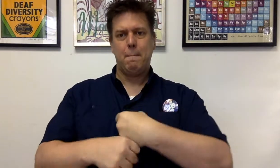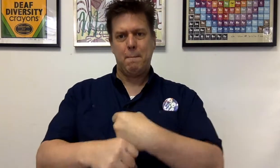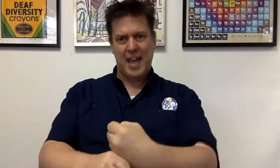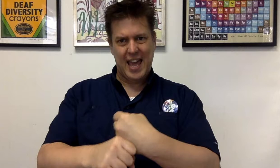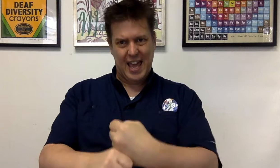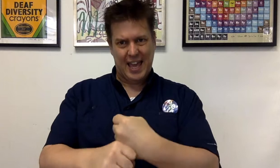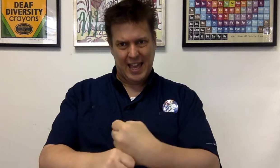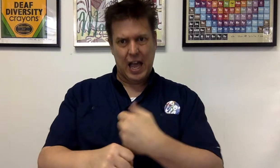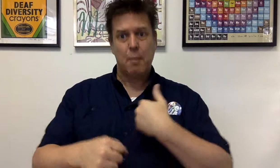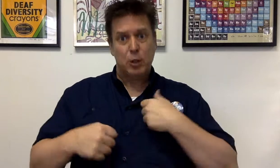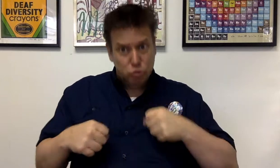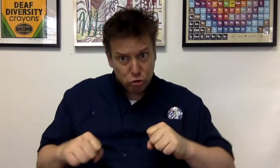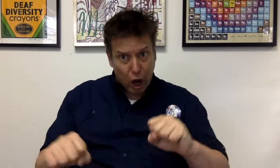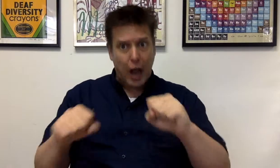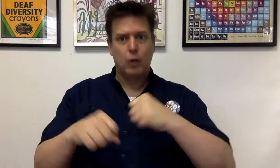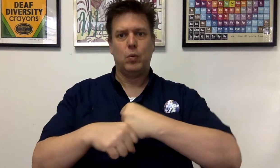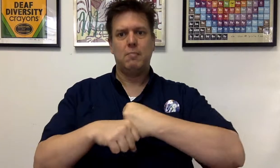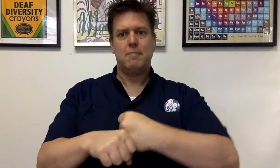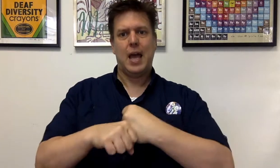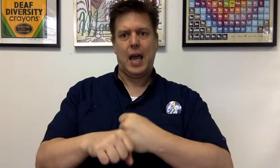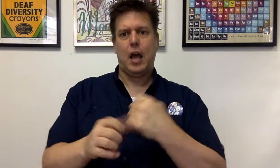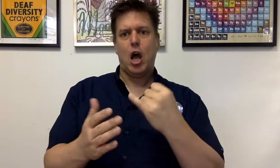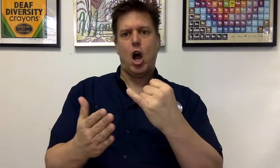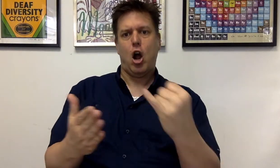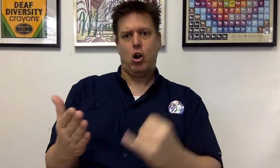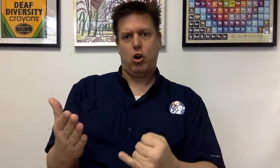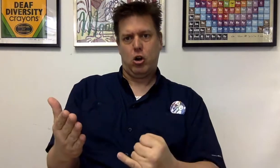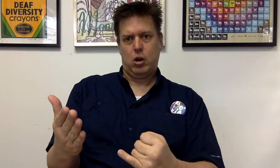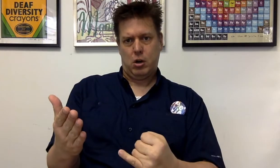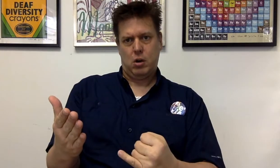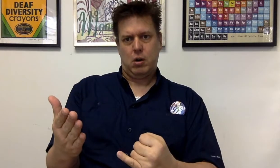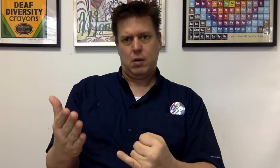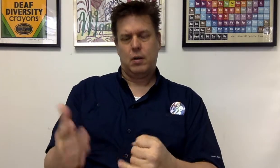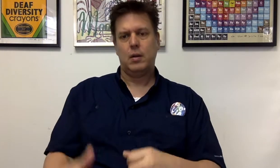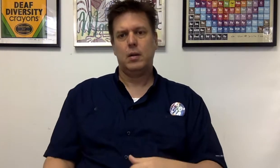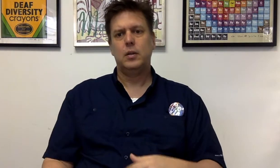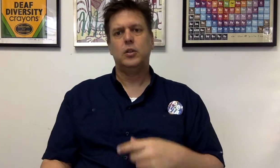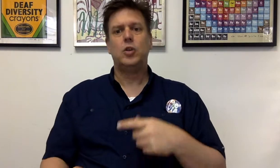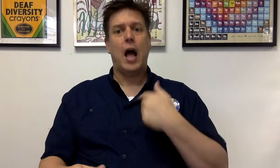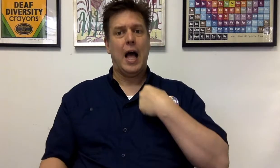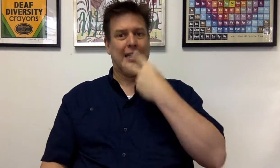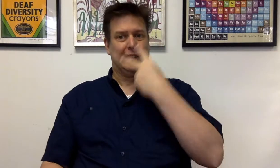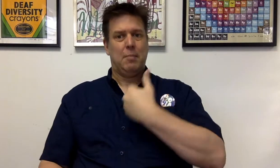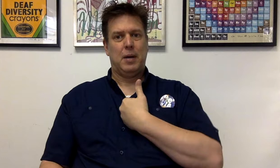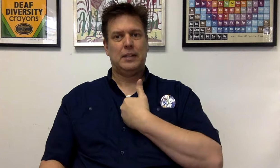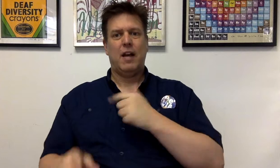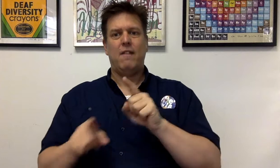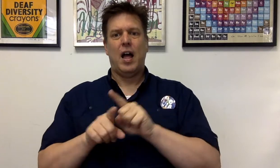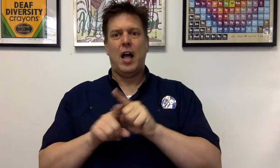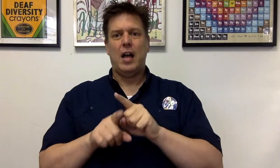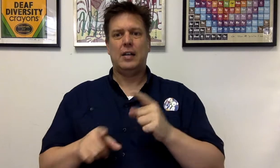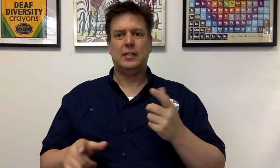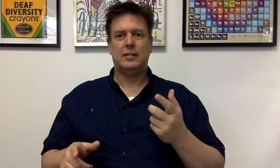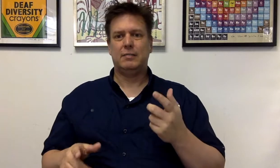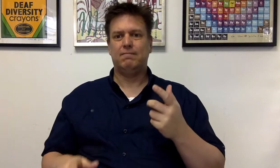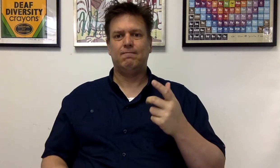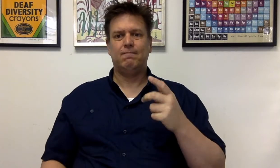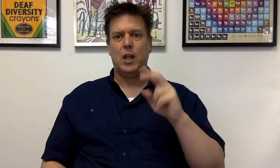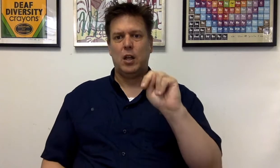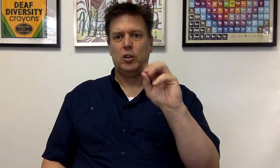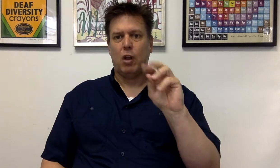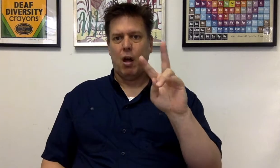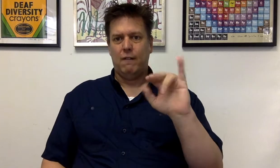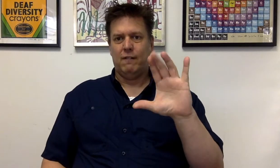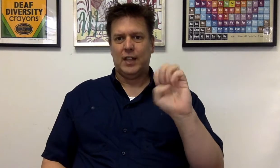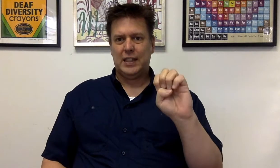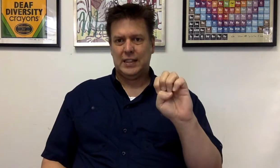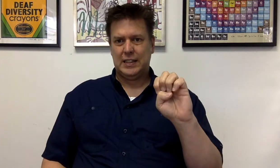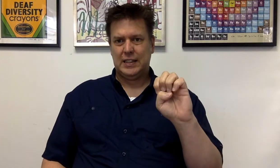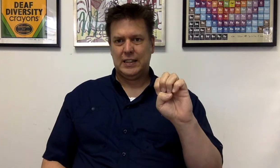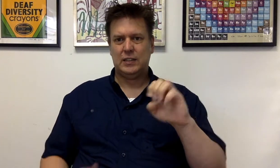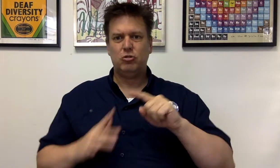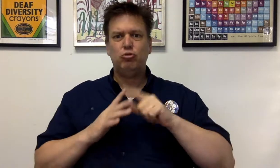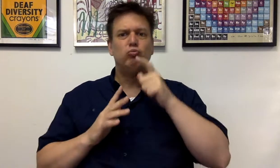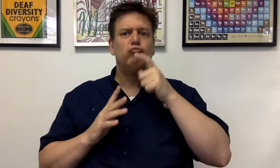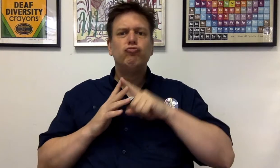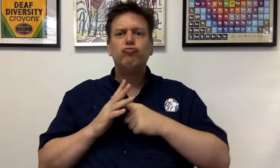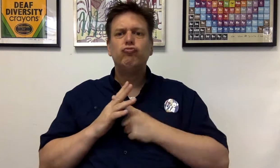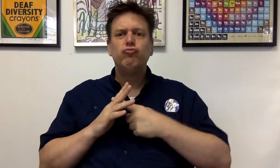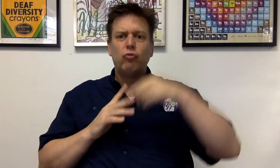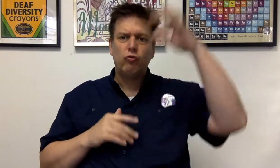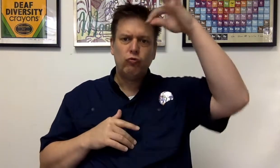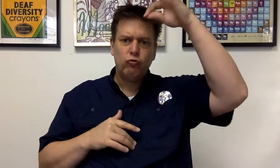making art, I said I am trying to make art. I saw myself as a novice. Someone who